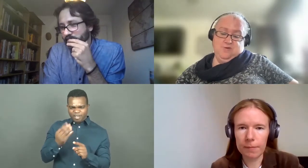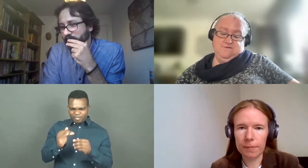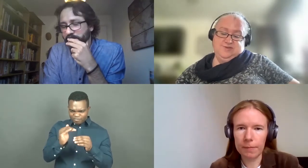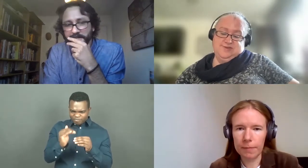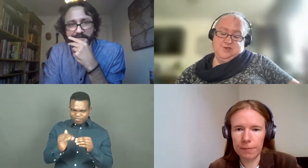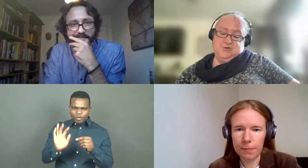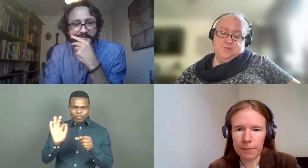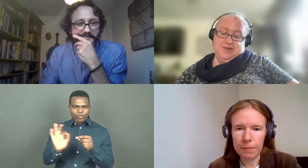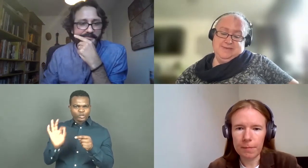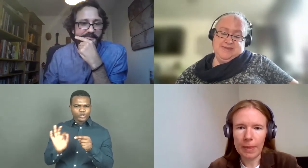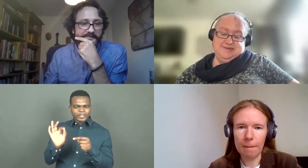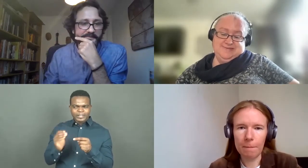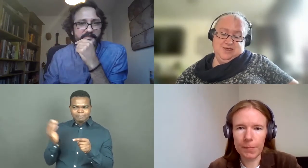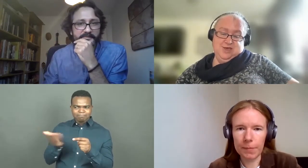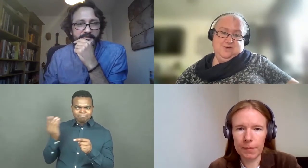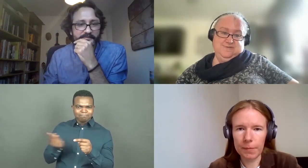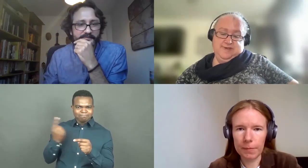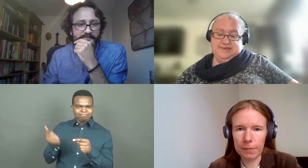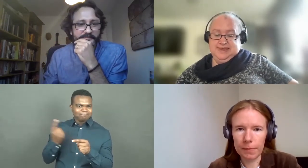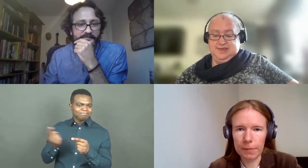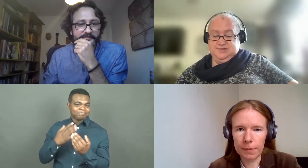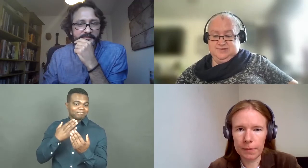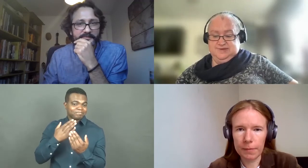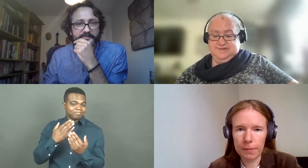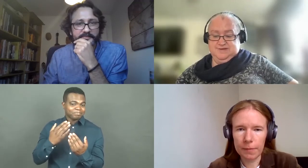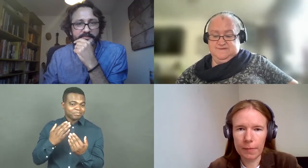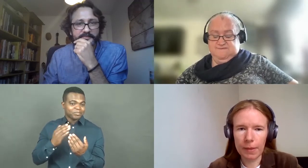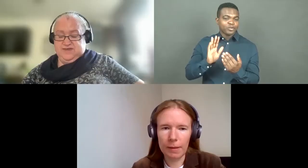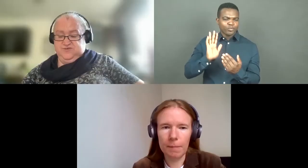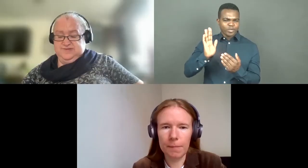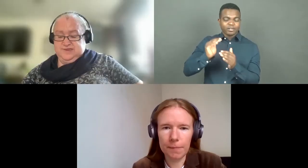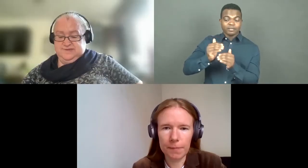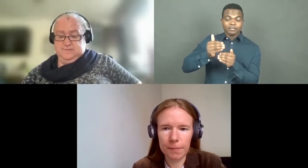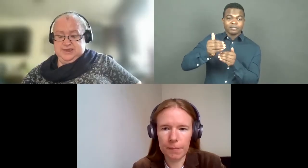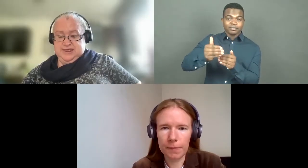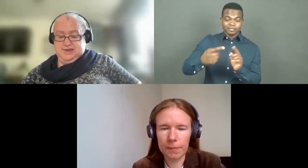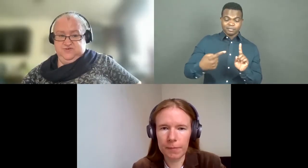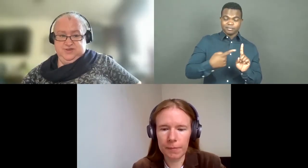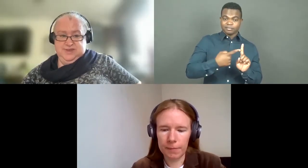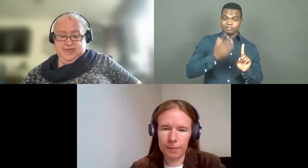over to Polly Meeks who recently conducted a series of Factsheets on disability inclusion